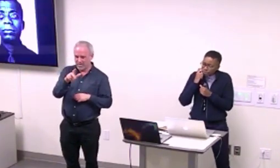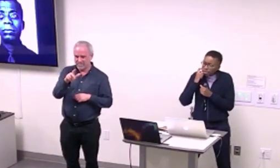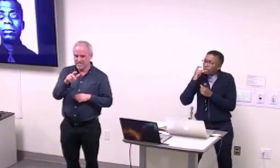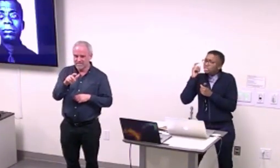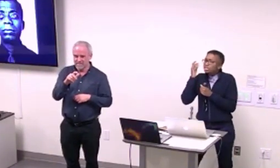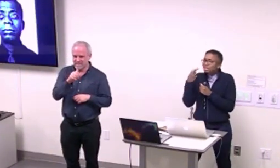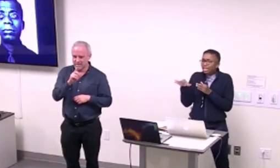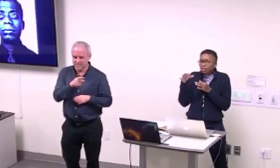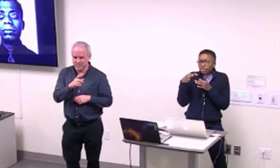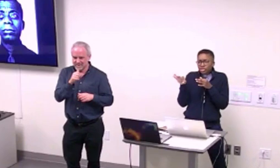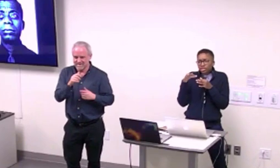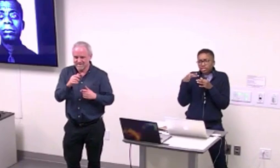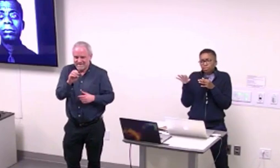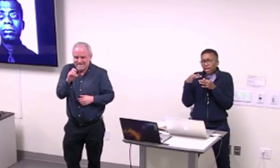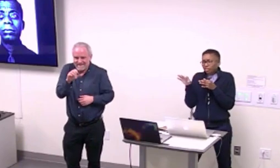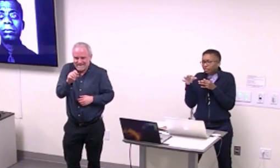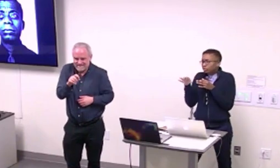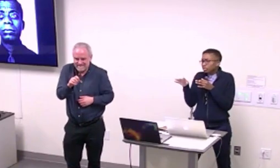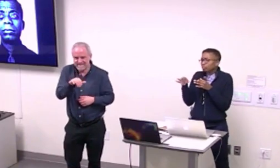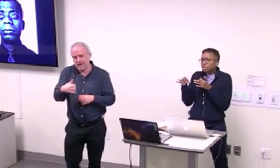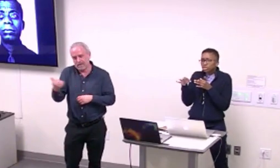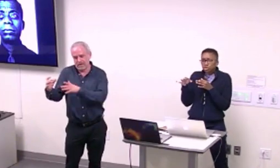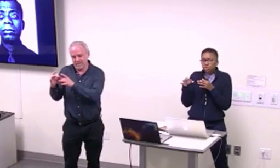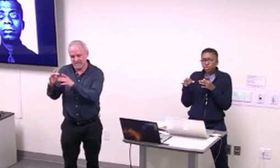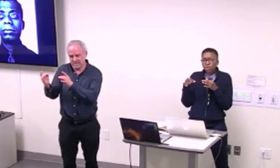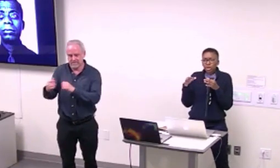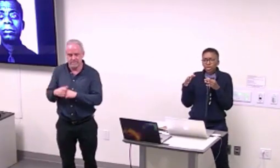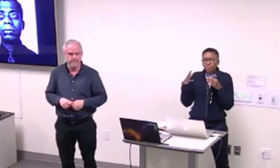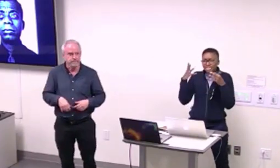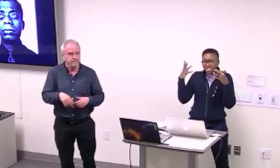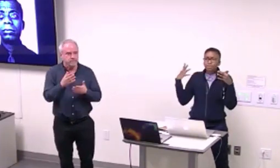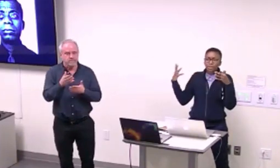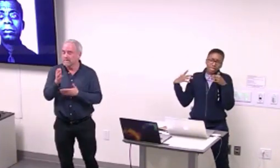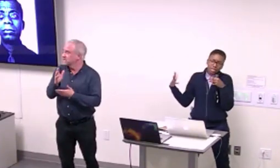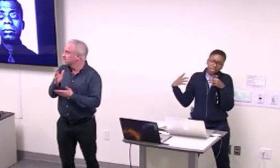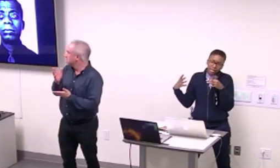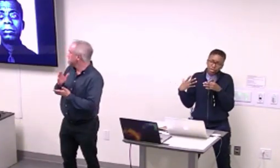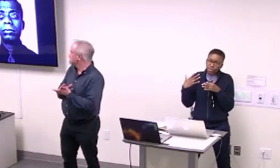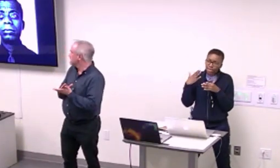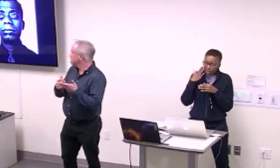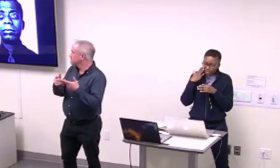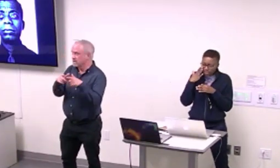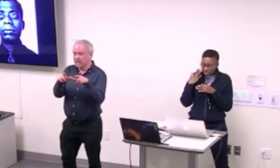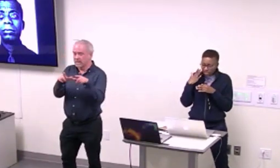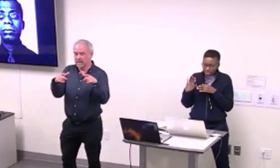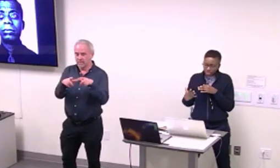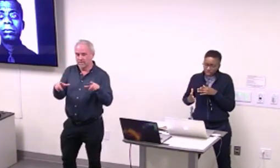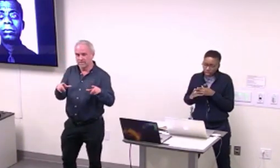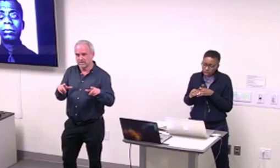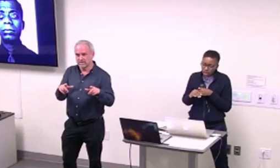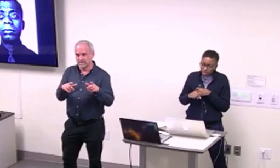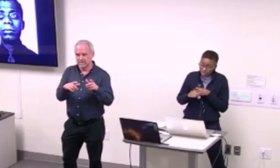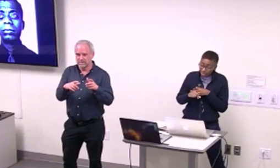Some language that some black folks have put to disability that you might not see that way.